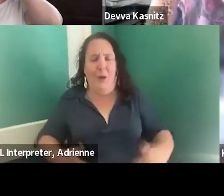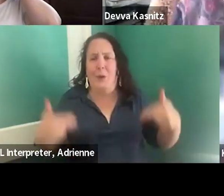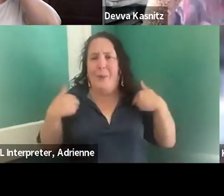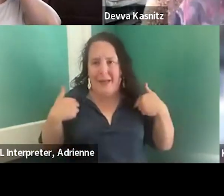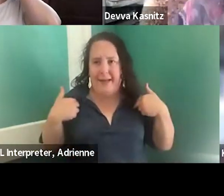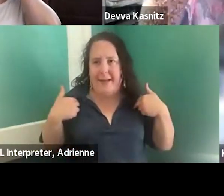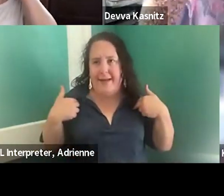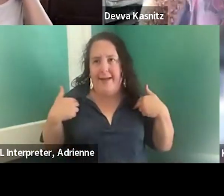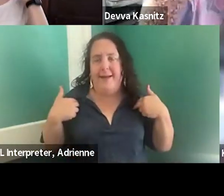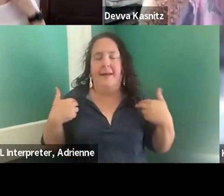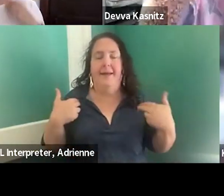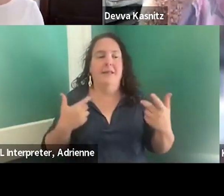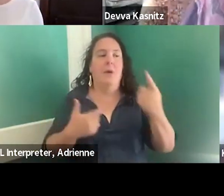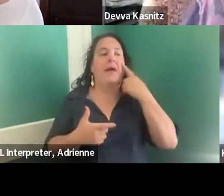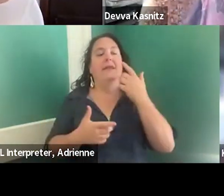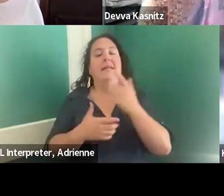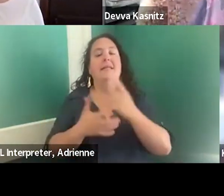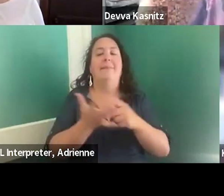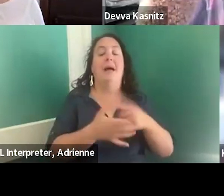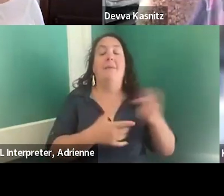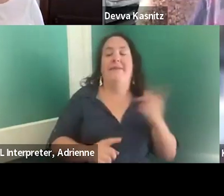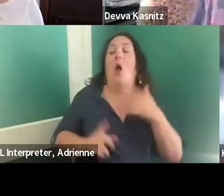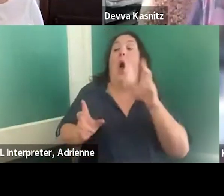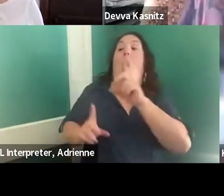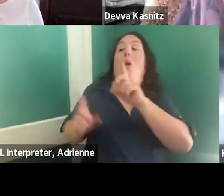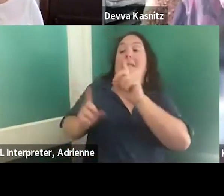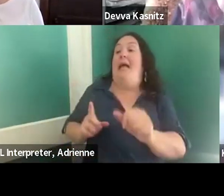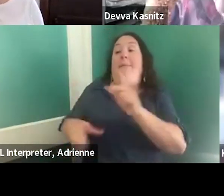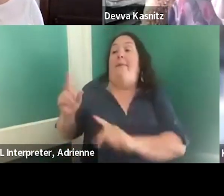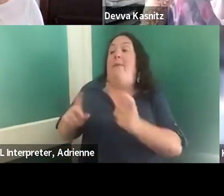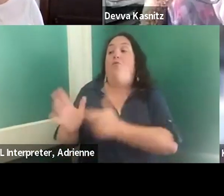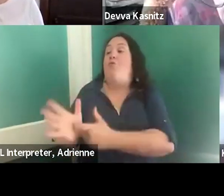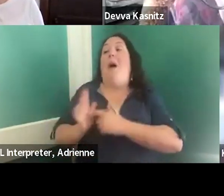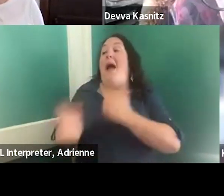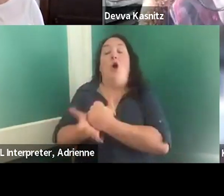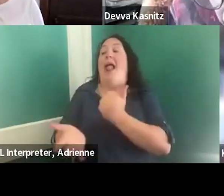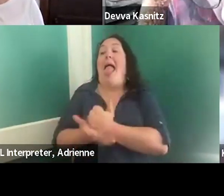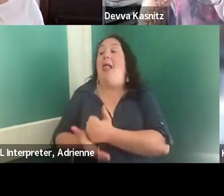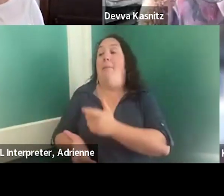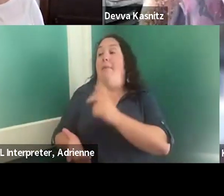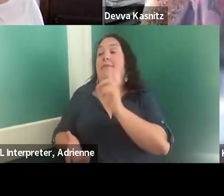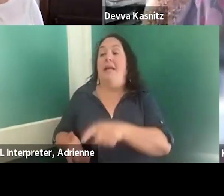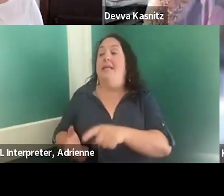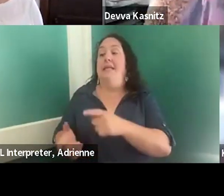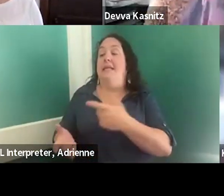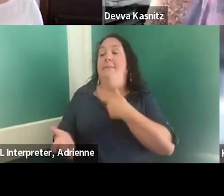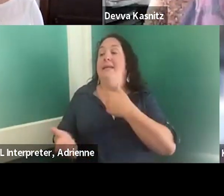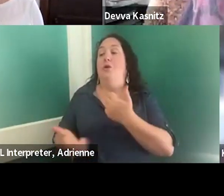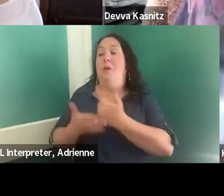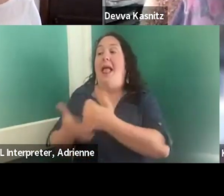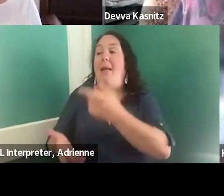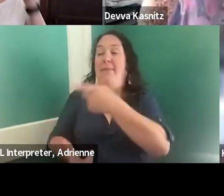that they have to be these overhelping helpers, which is dehumanizing in its own way to be seen as an object